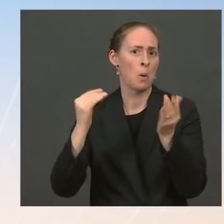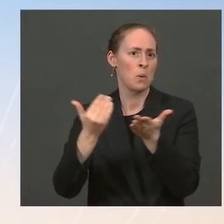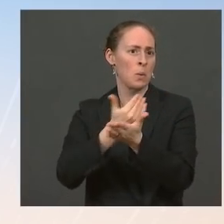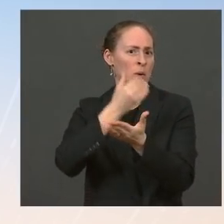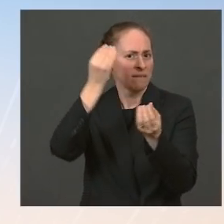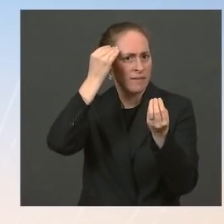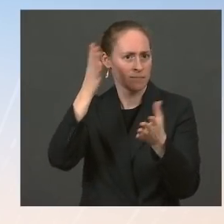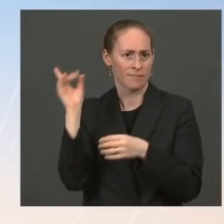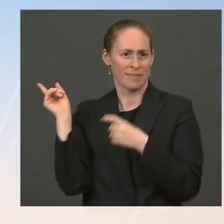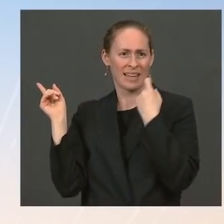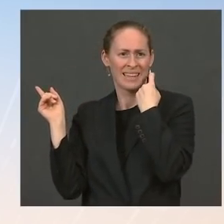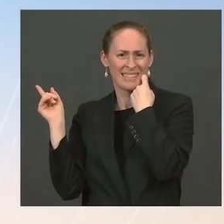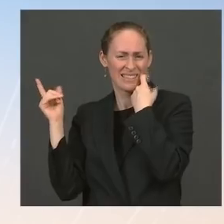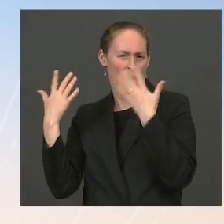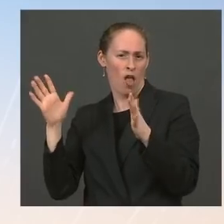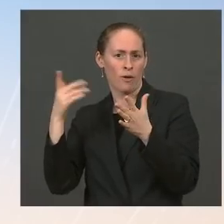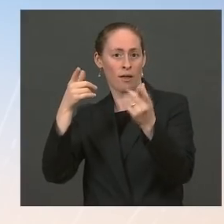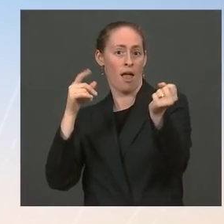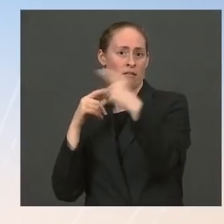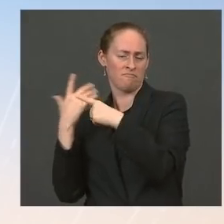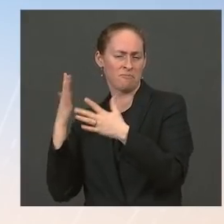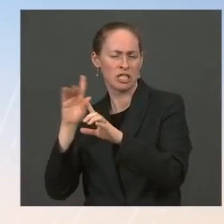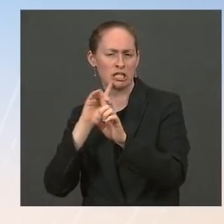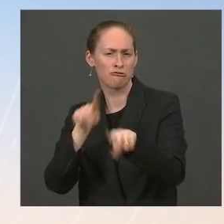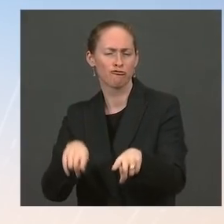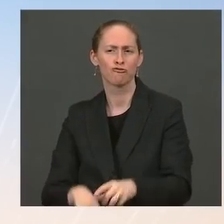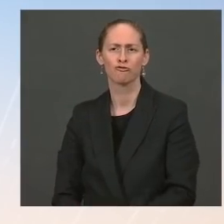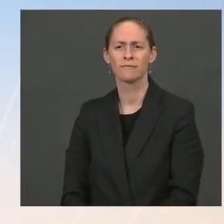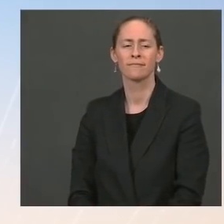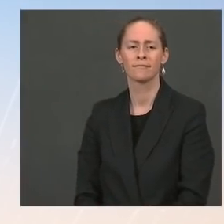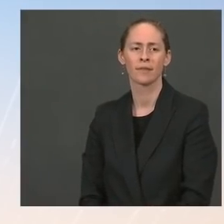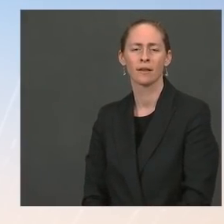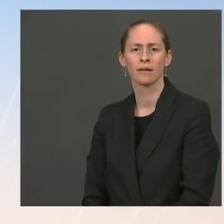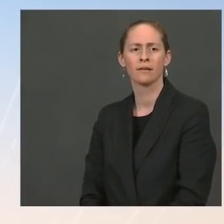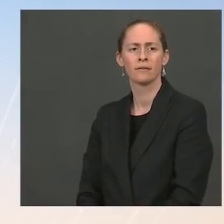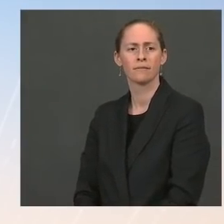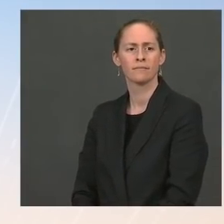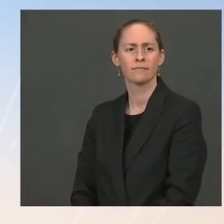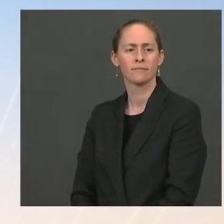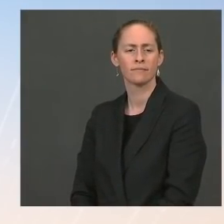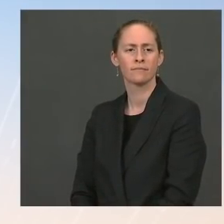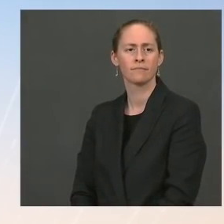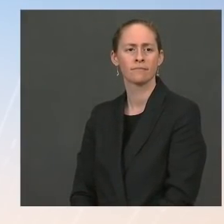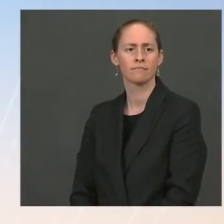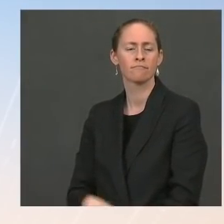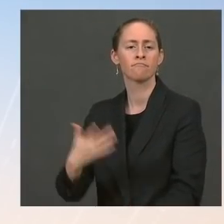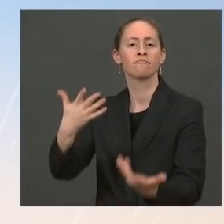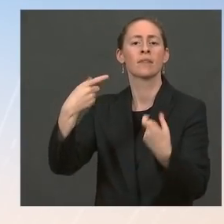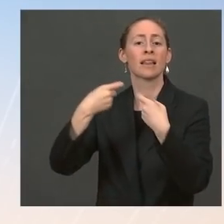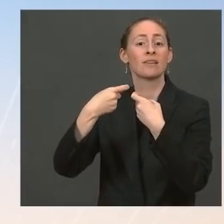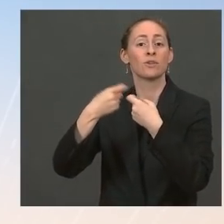The Press: And then sort of following up on the question about the electric car tax credits. But kind of more broadly, maybe you can talk